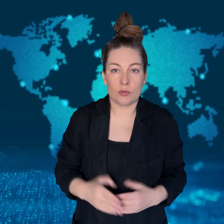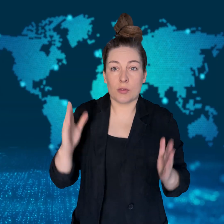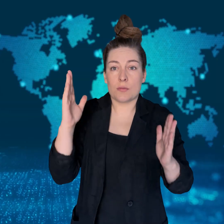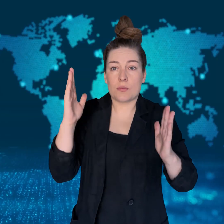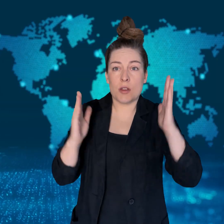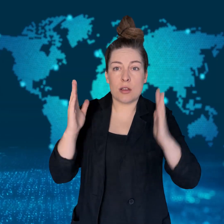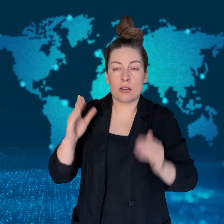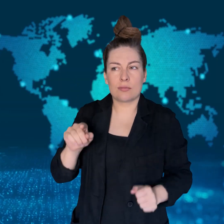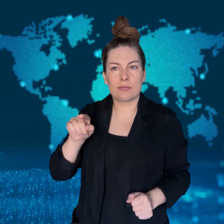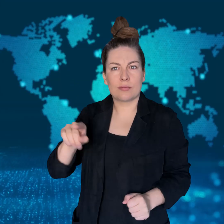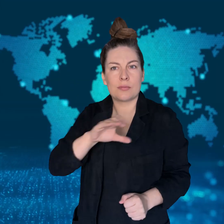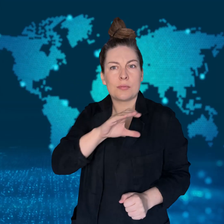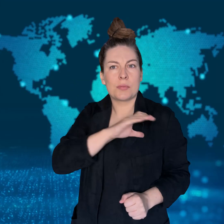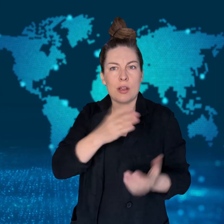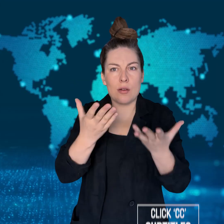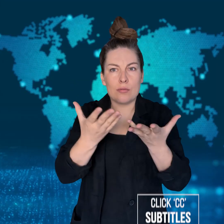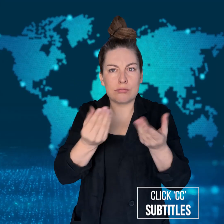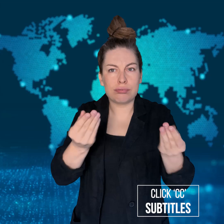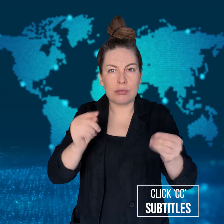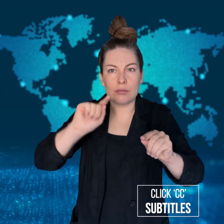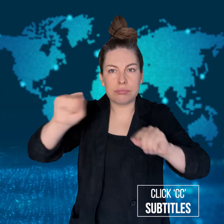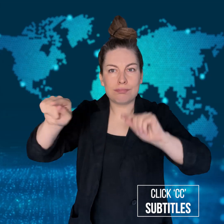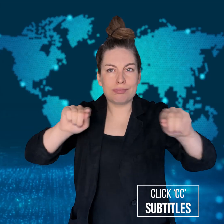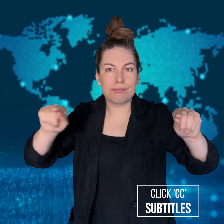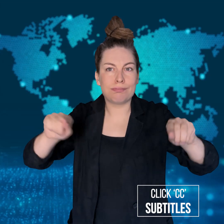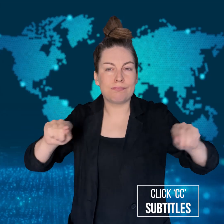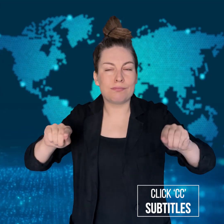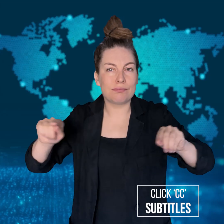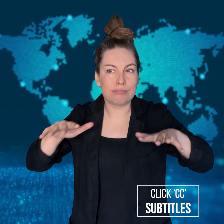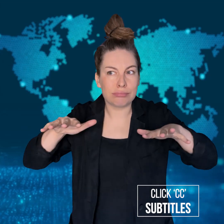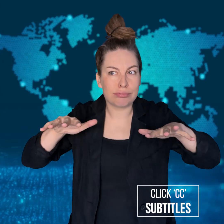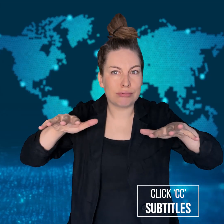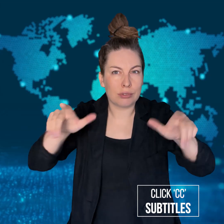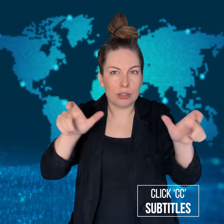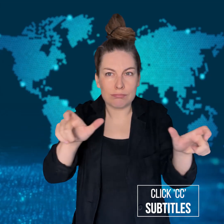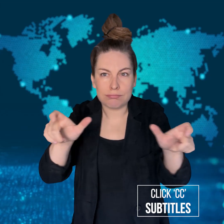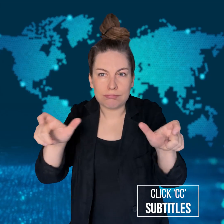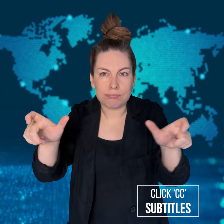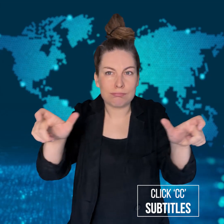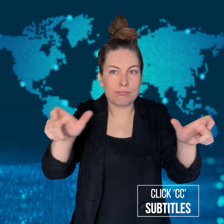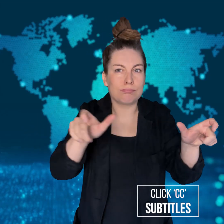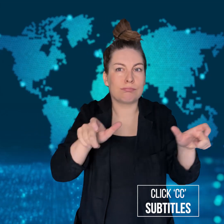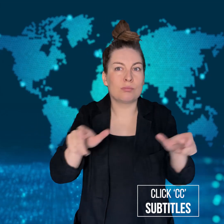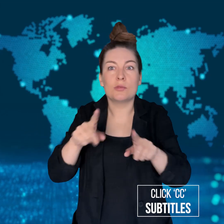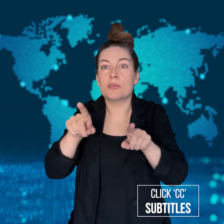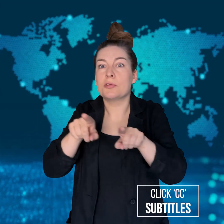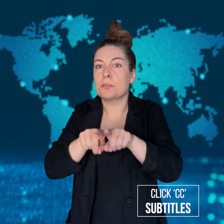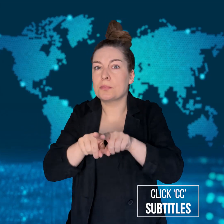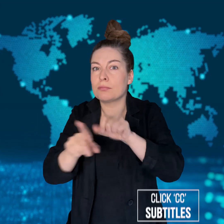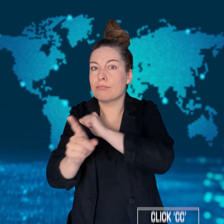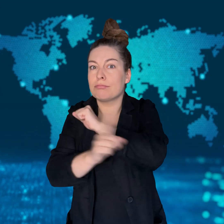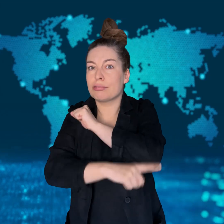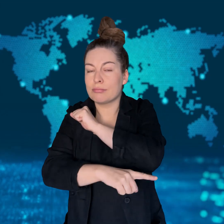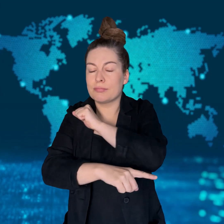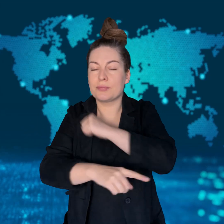Raids and fines